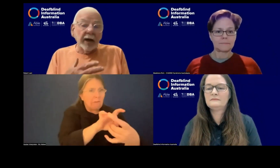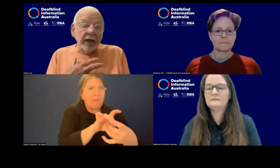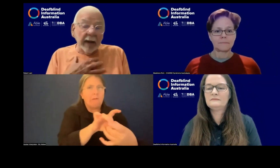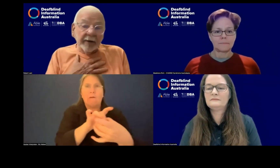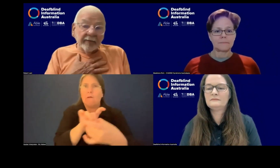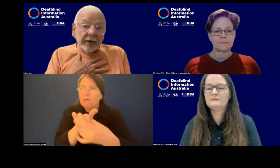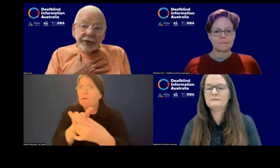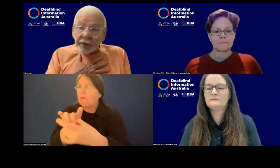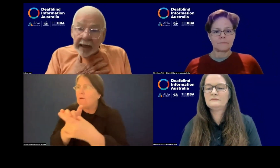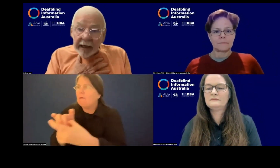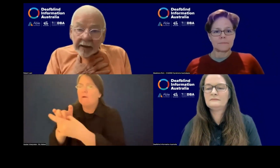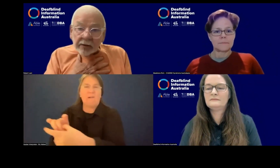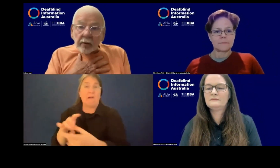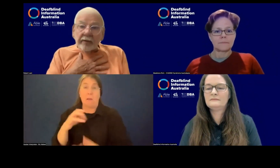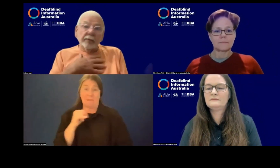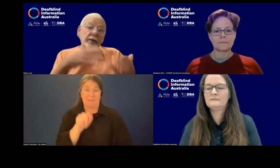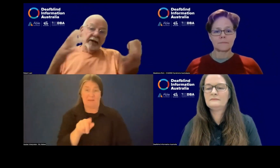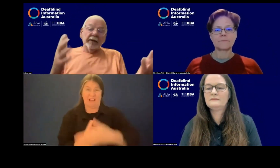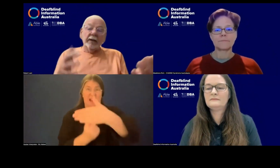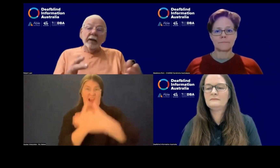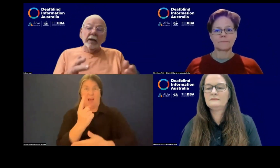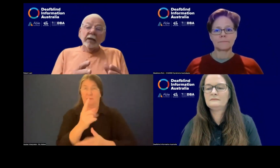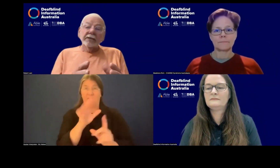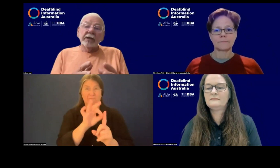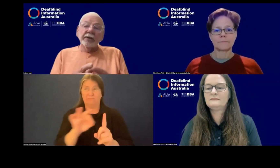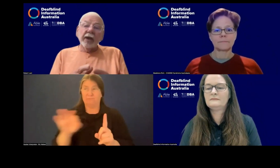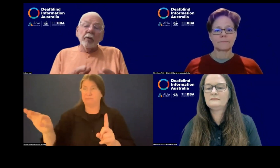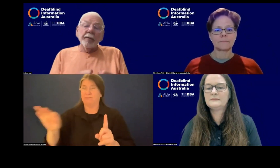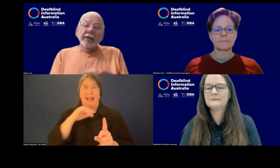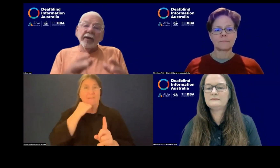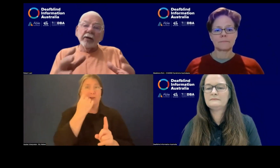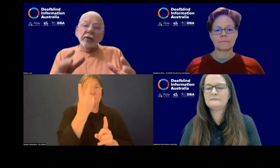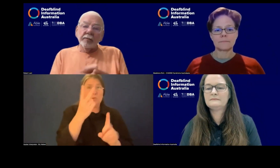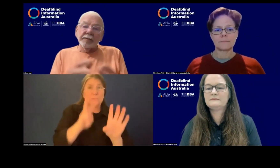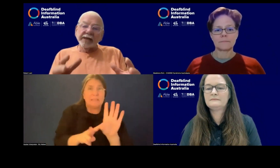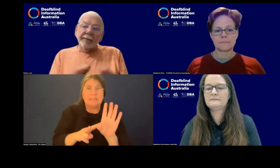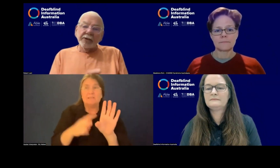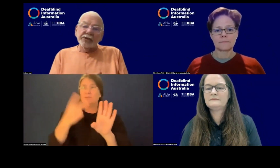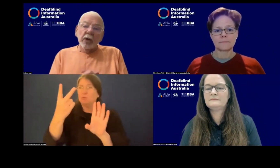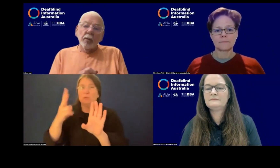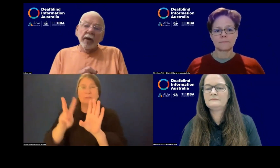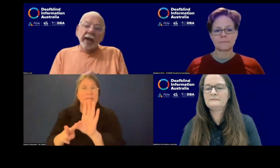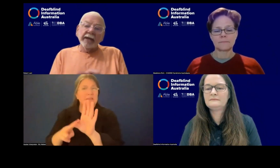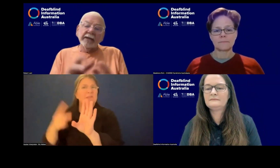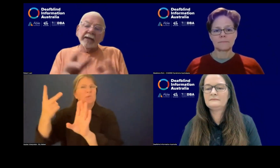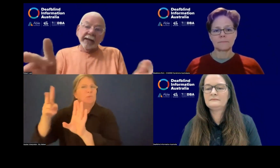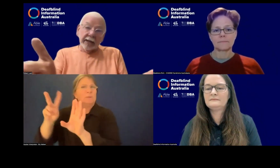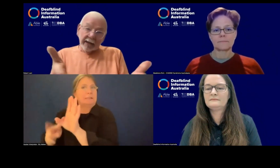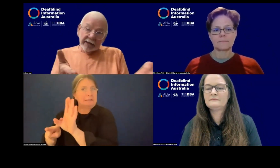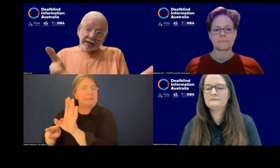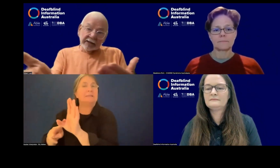might only happen every two years or every whenever, so there will be a group established where they can connect like this.